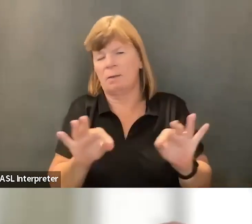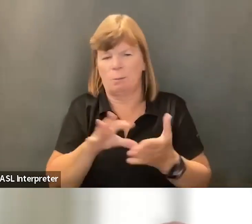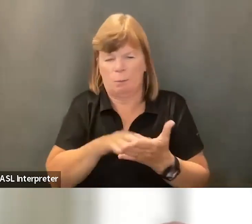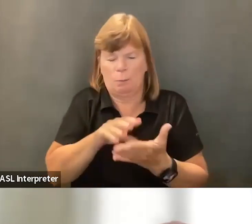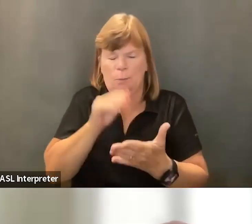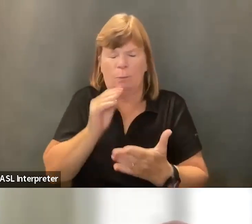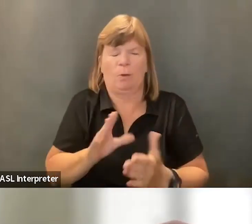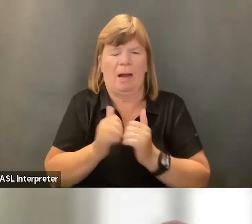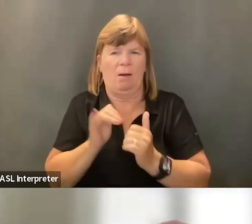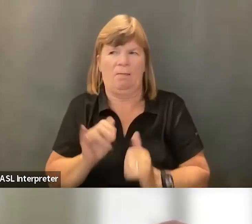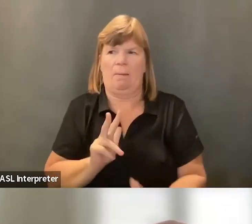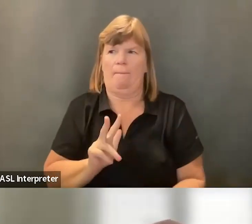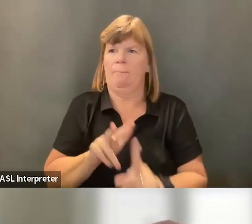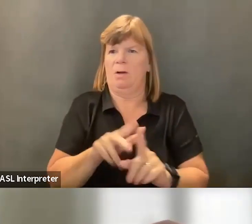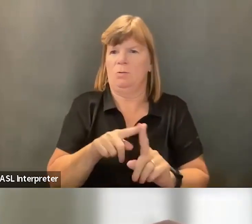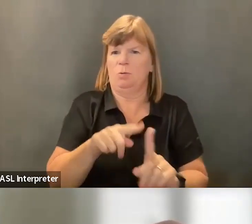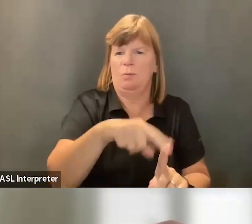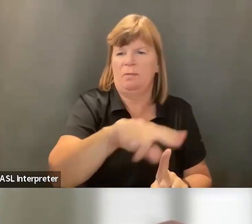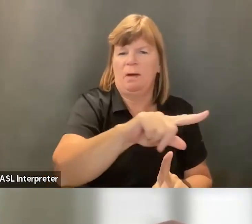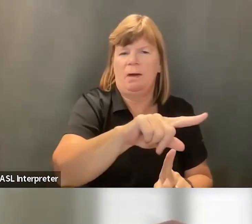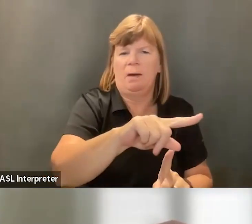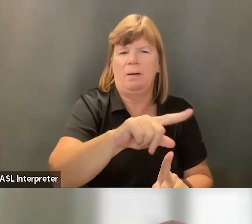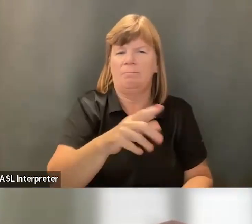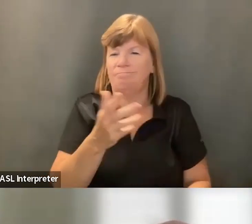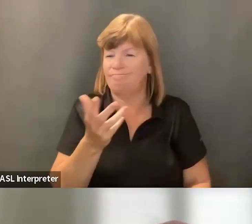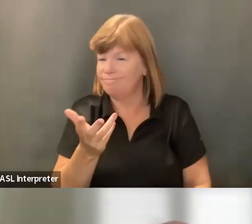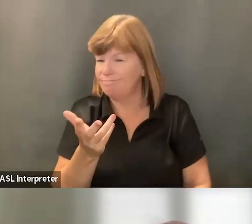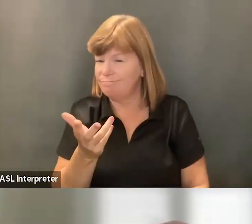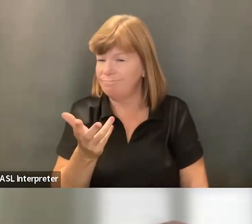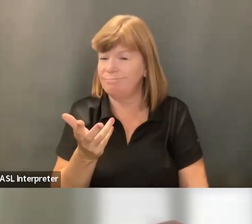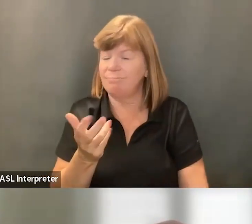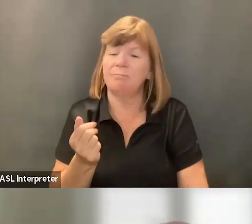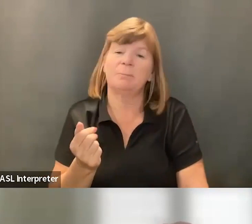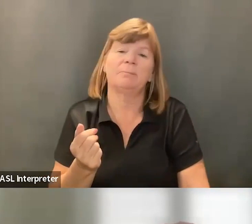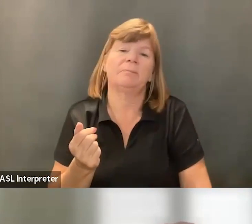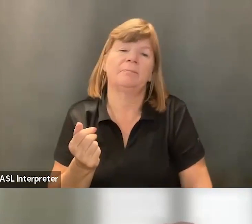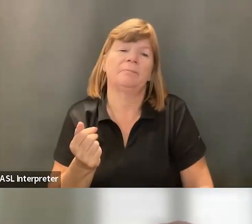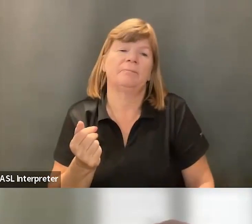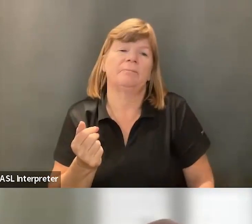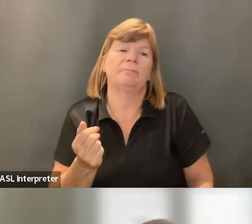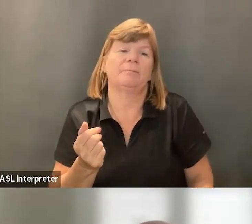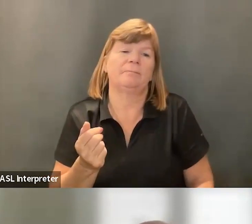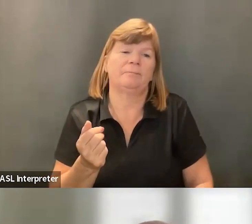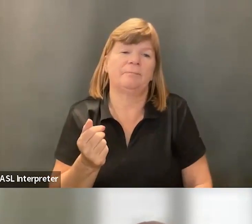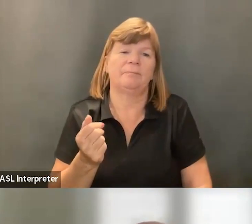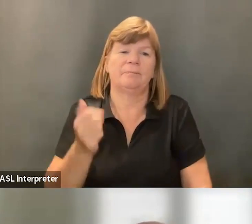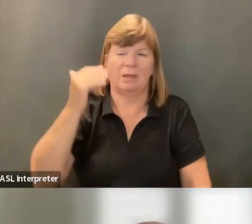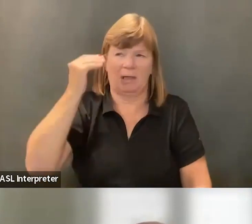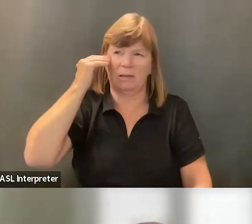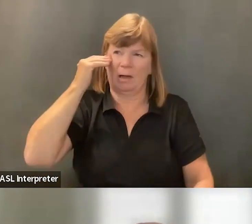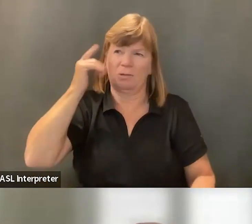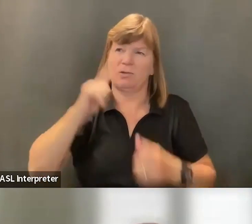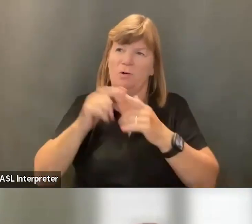applies to them can you um I I think knowledge is for everyone but what does that look like